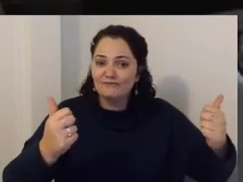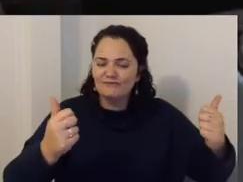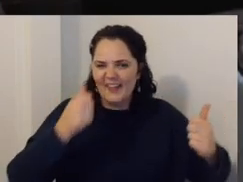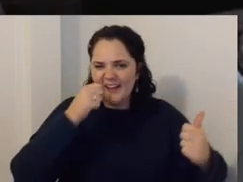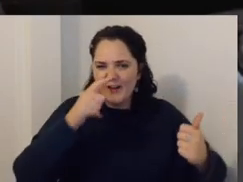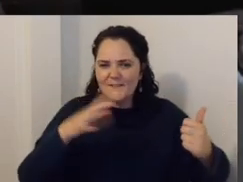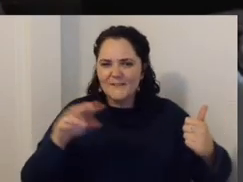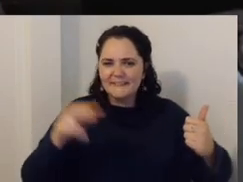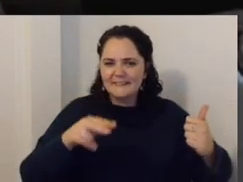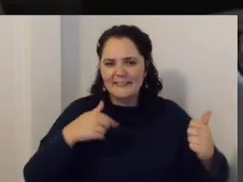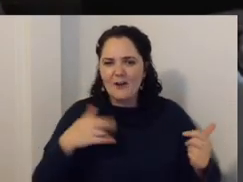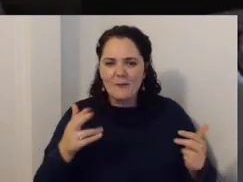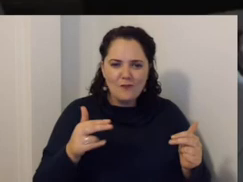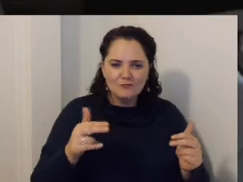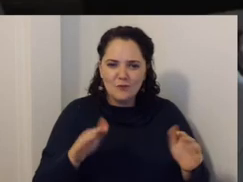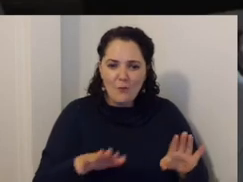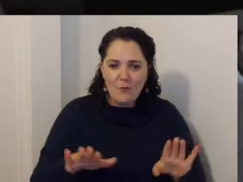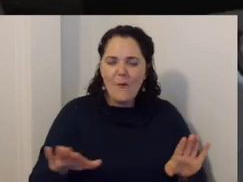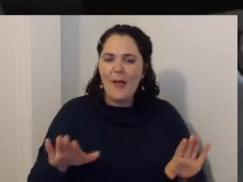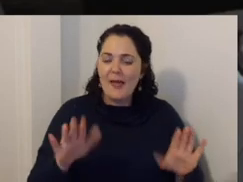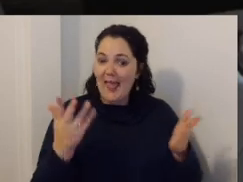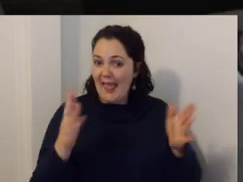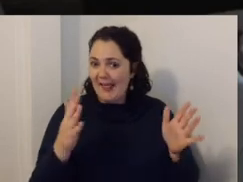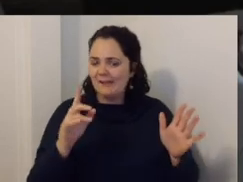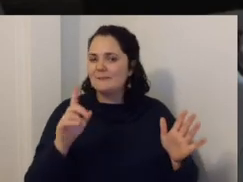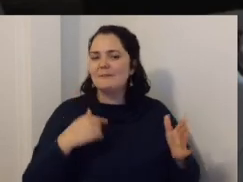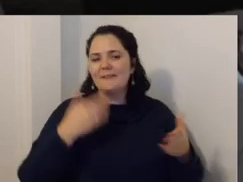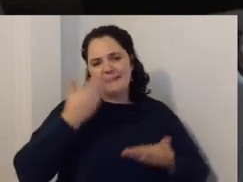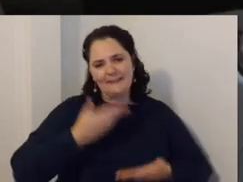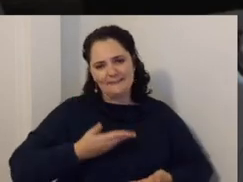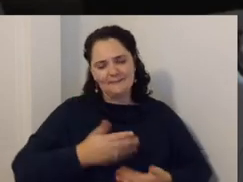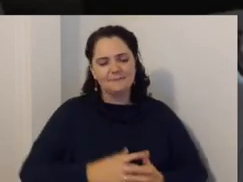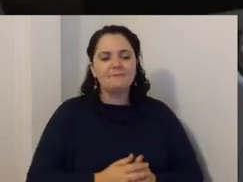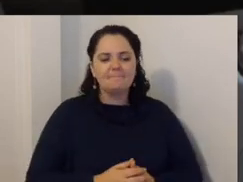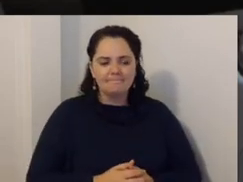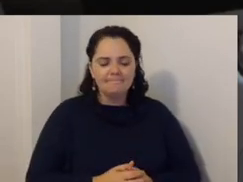for the last half hour so okay we're going to go into a longer pose now and we've got just about